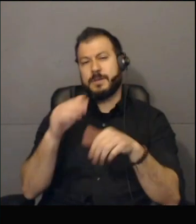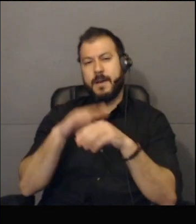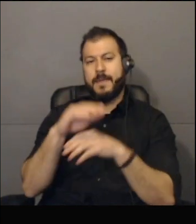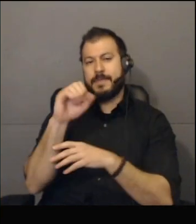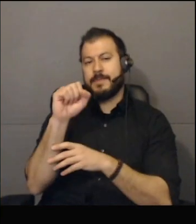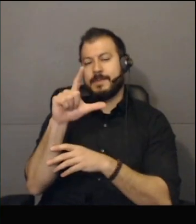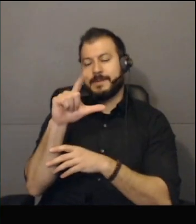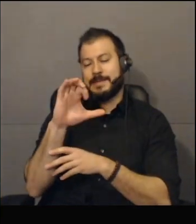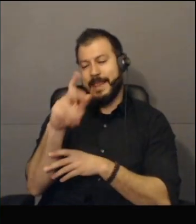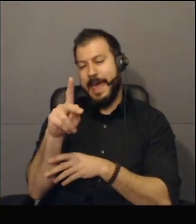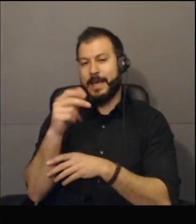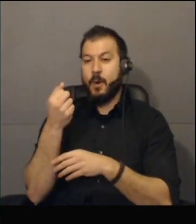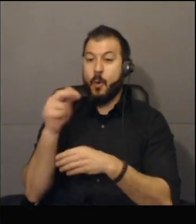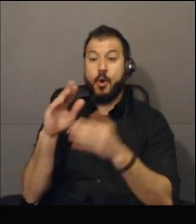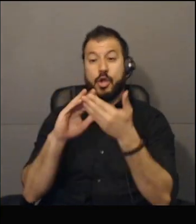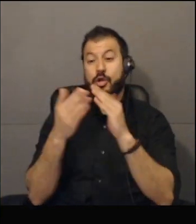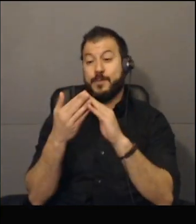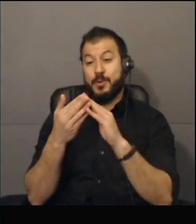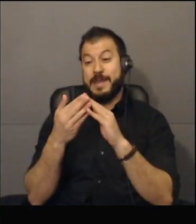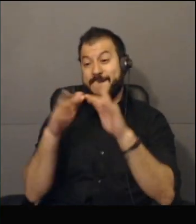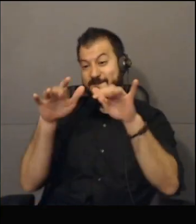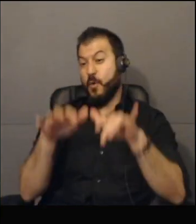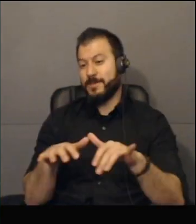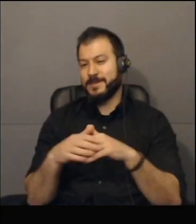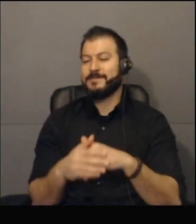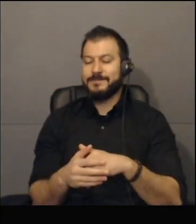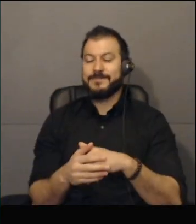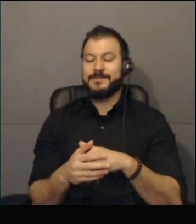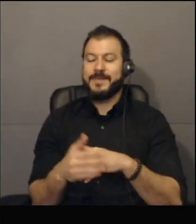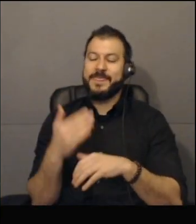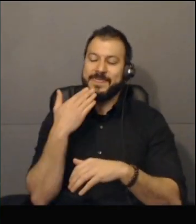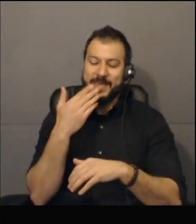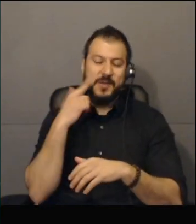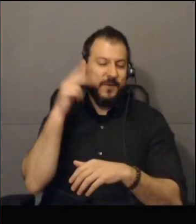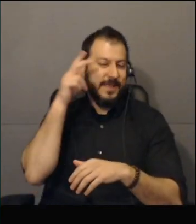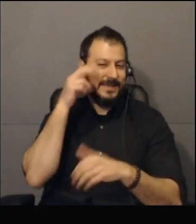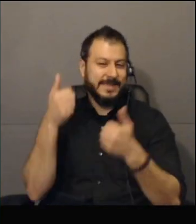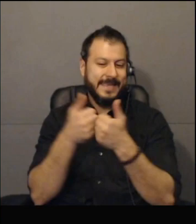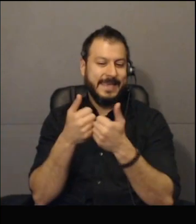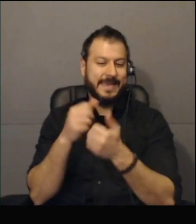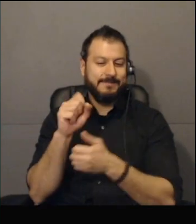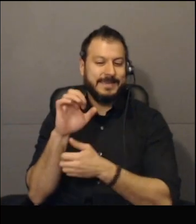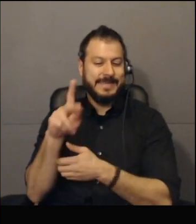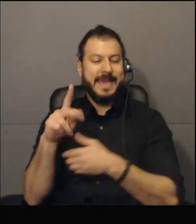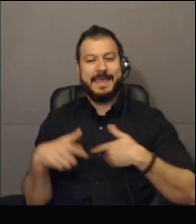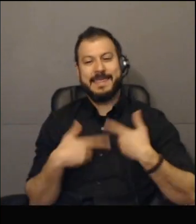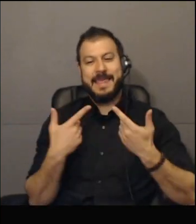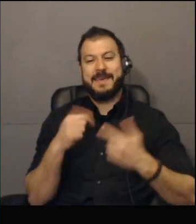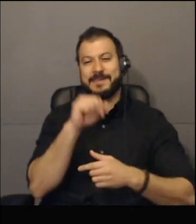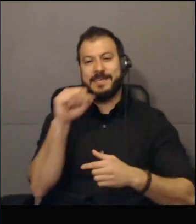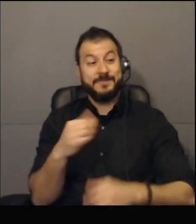Until then, thank you for listening to the game stock live session. Thank you everyone, goodbye.